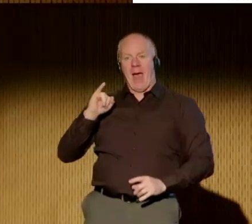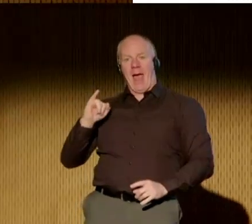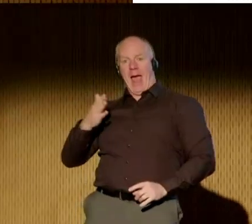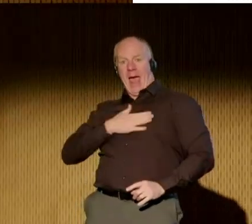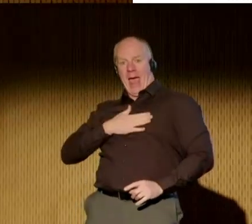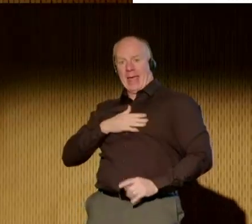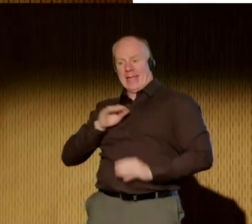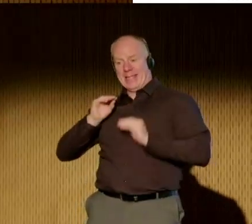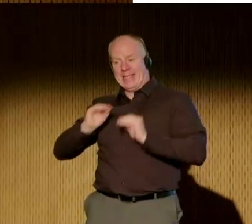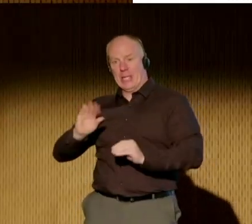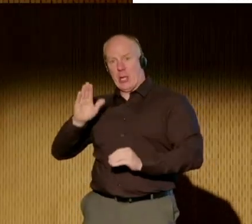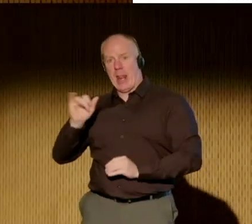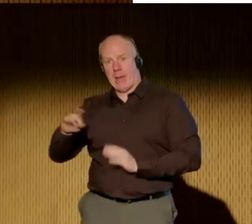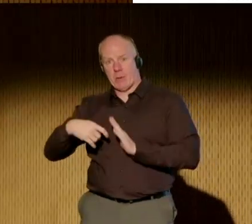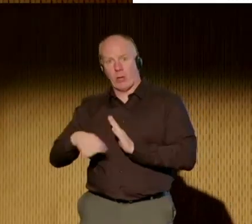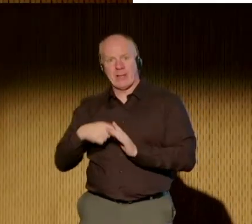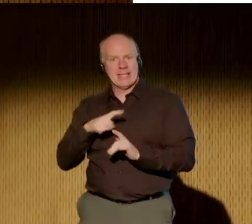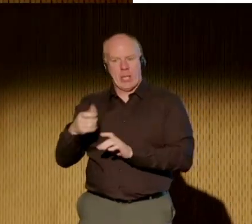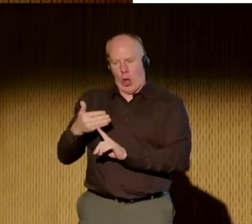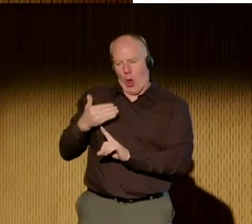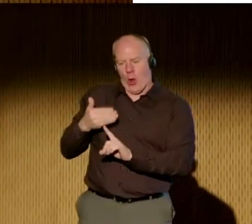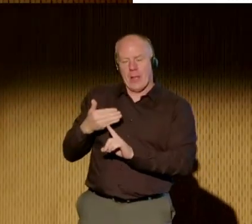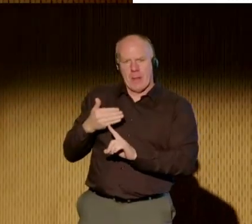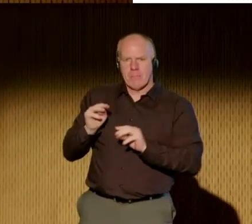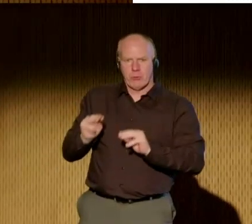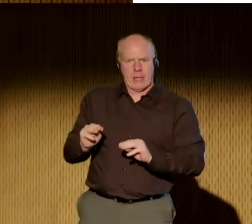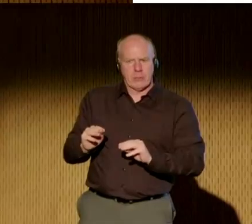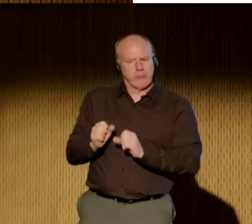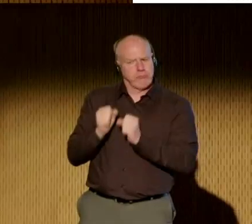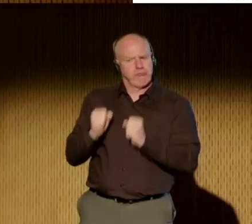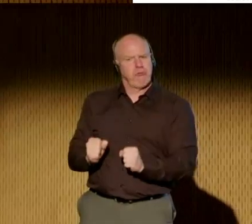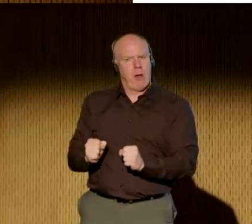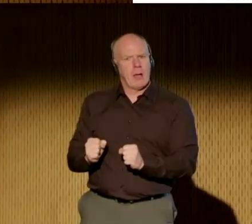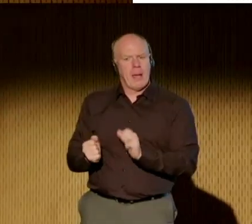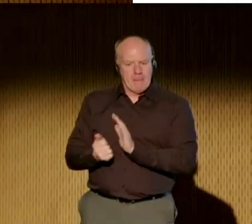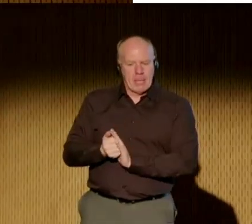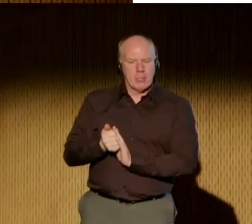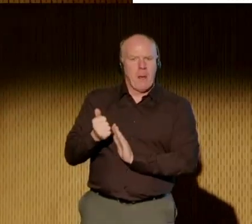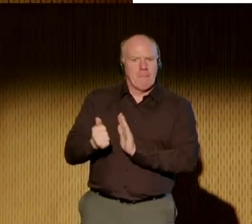its early stages but the potential is there. We want to keep building, keep researching and